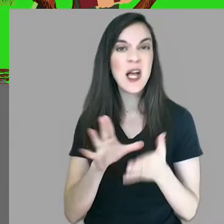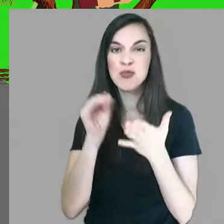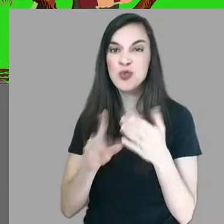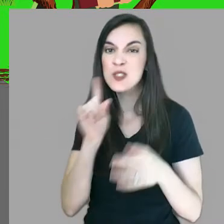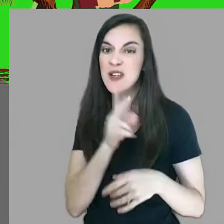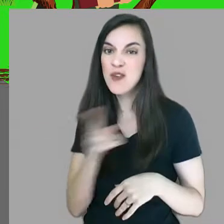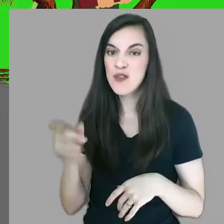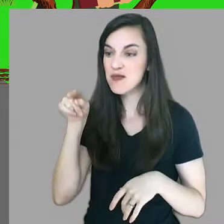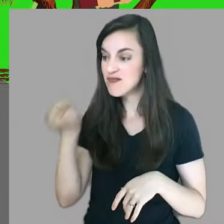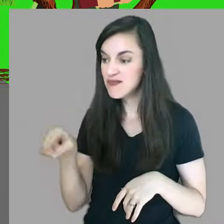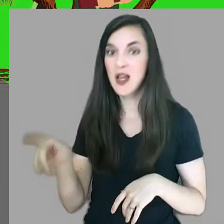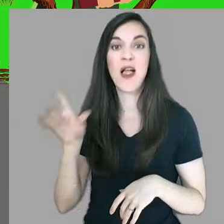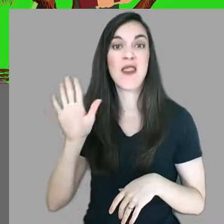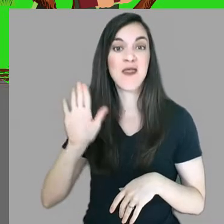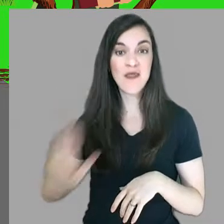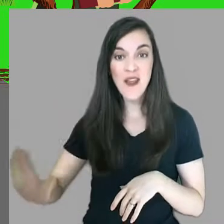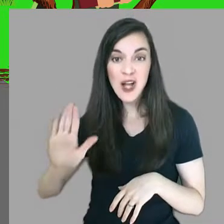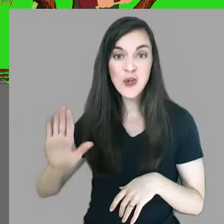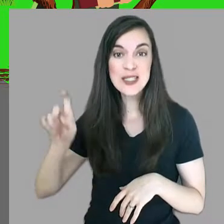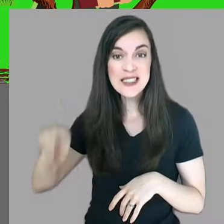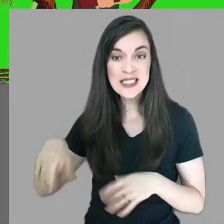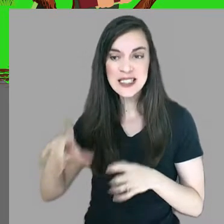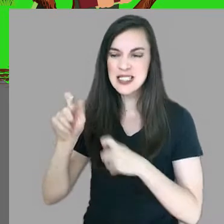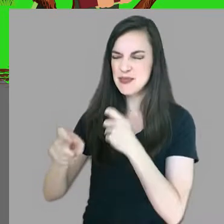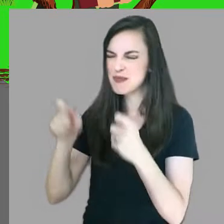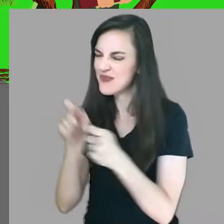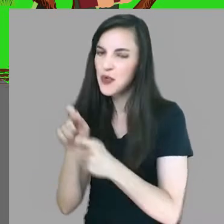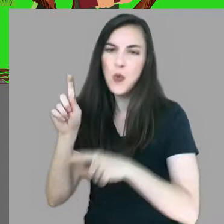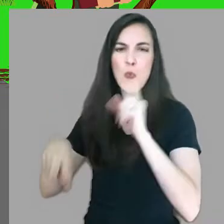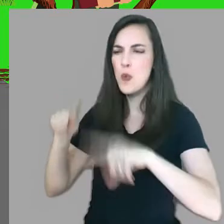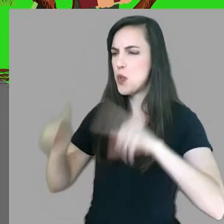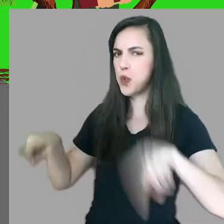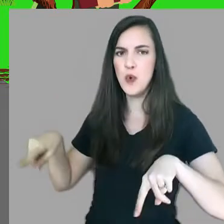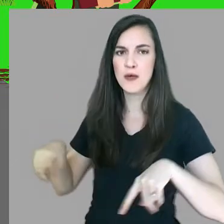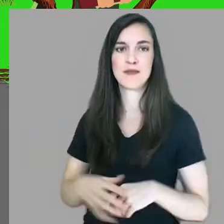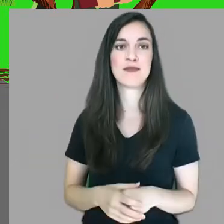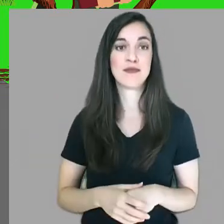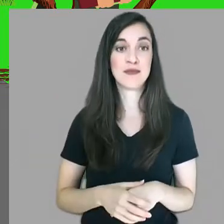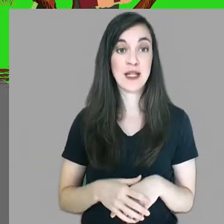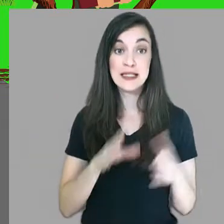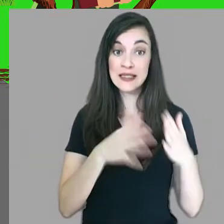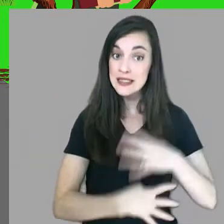are highly specialized and varied. And just like zebras, each student is unique).